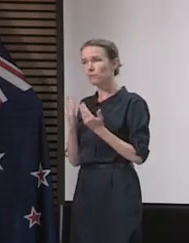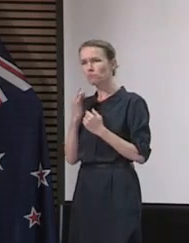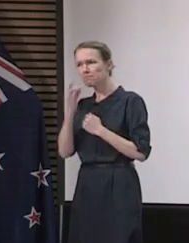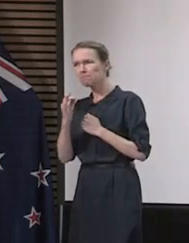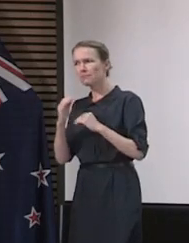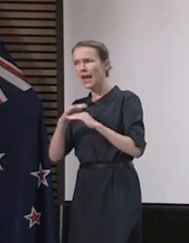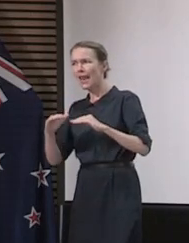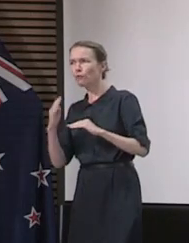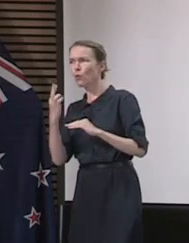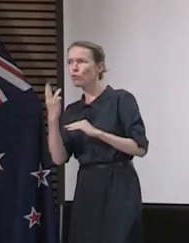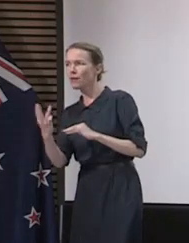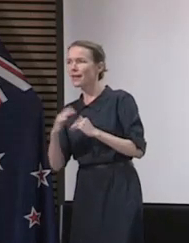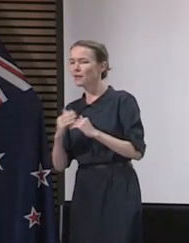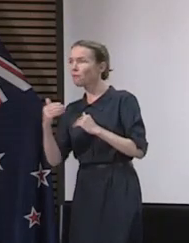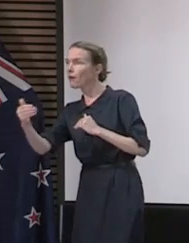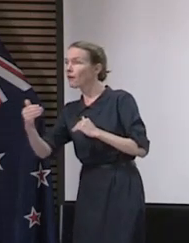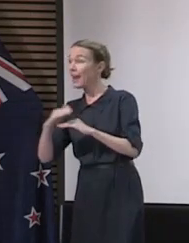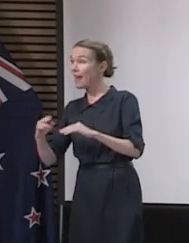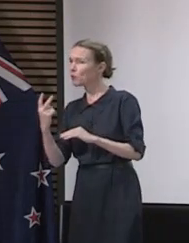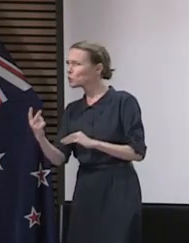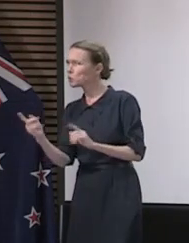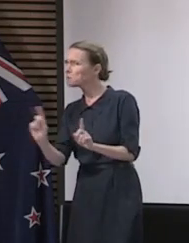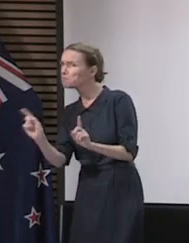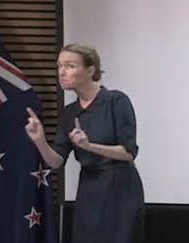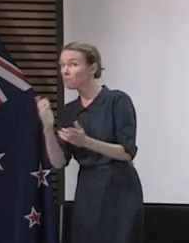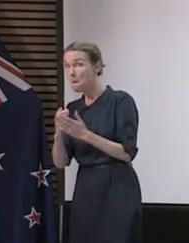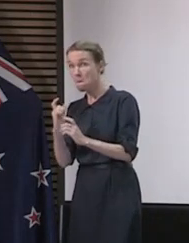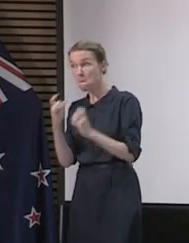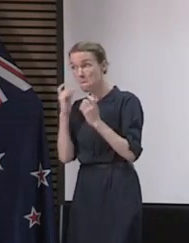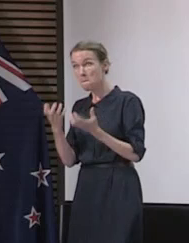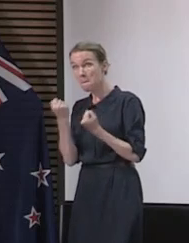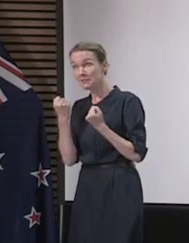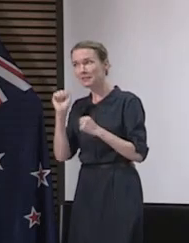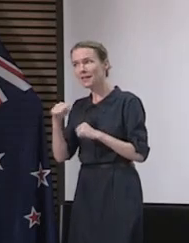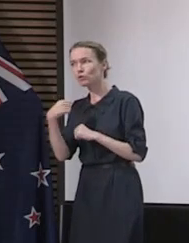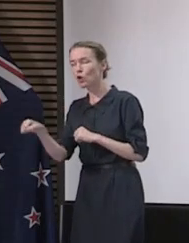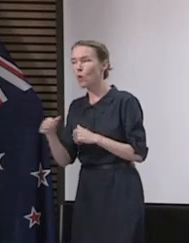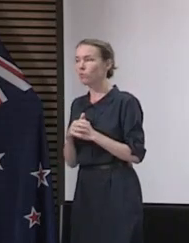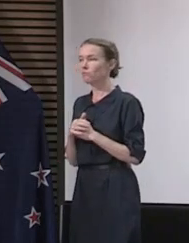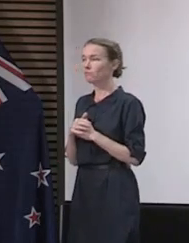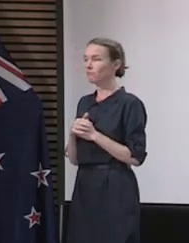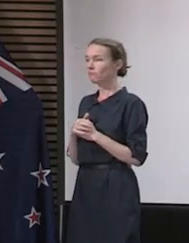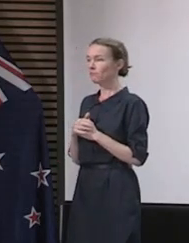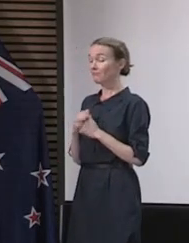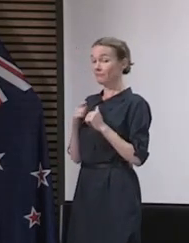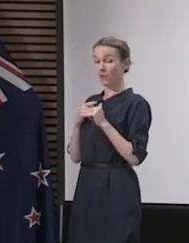for whether New Zealand will see these sorts of measures? At this